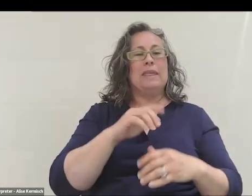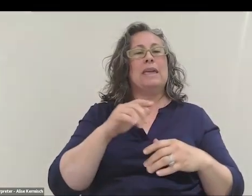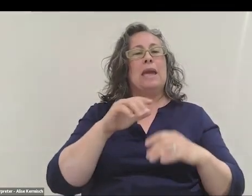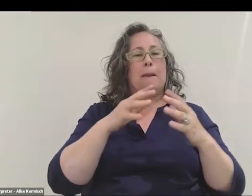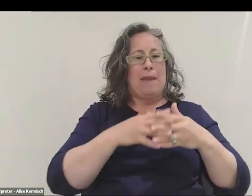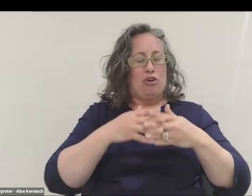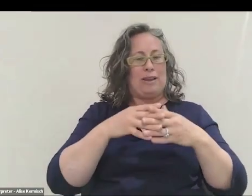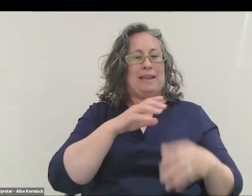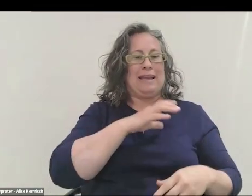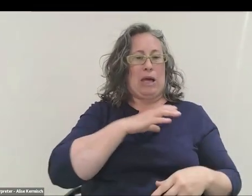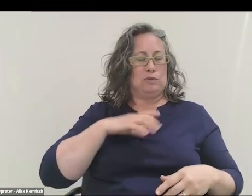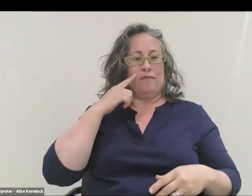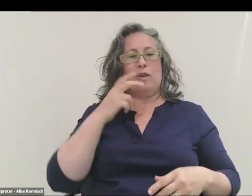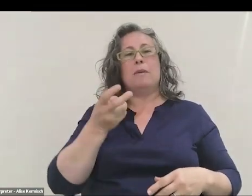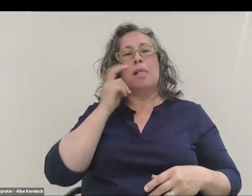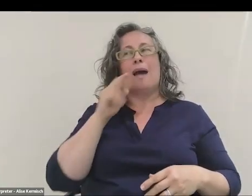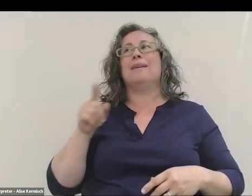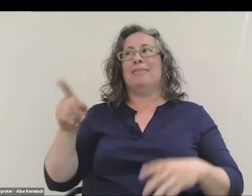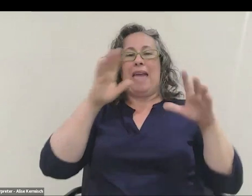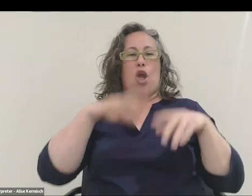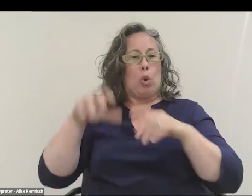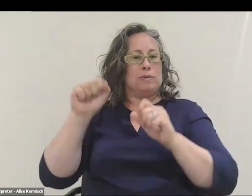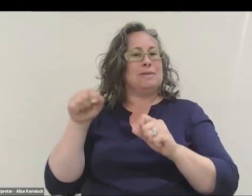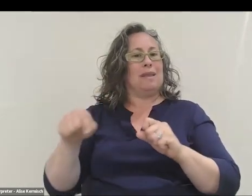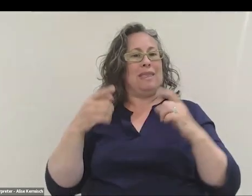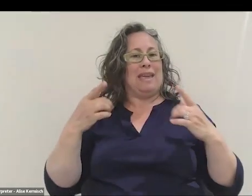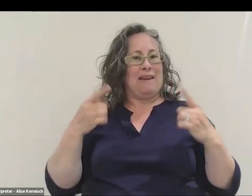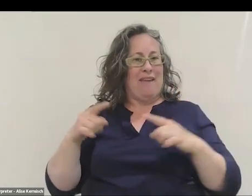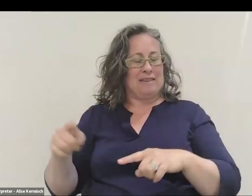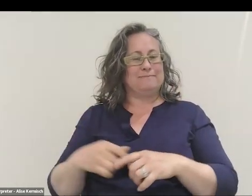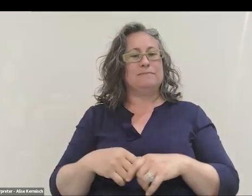who generously hosted this event for us on the day of totality.